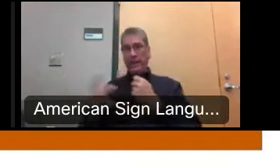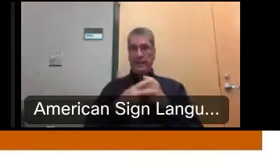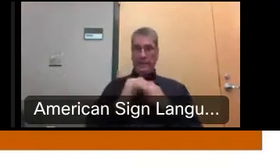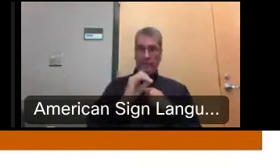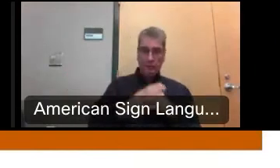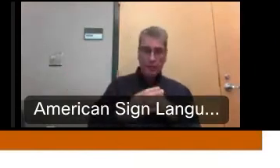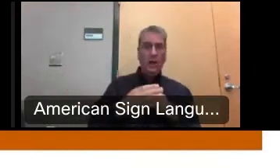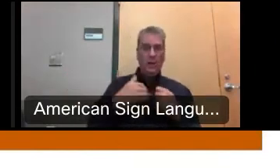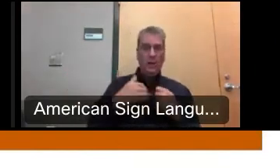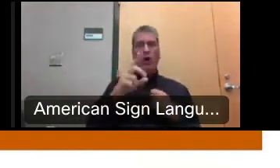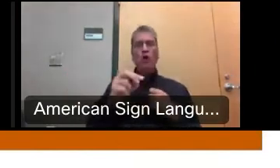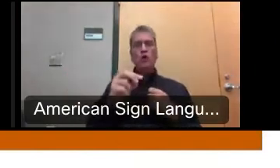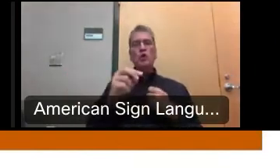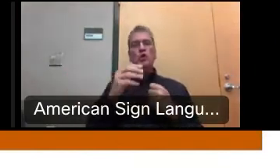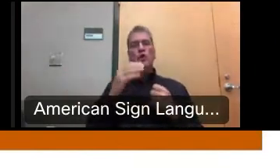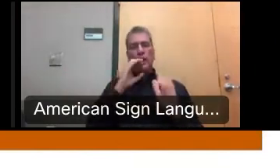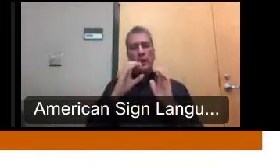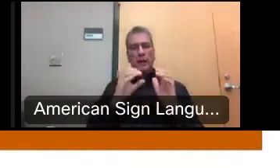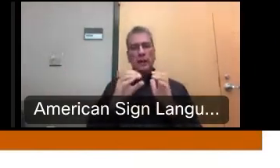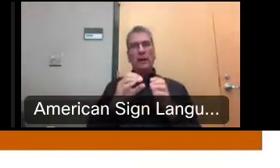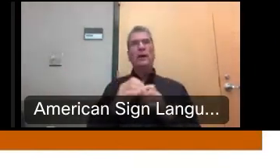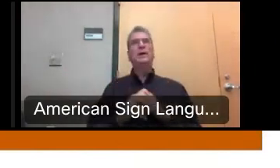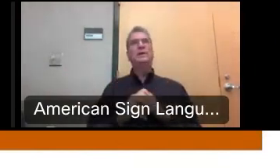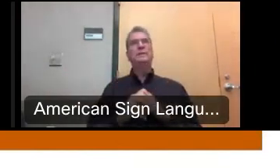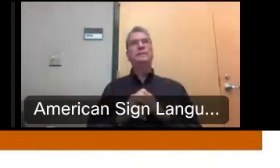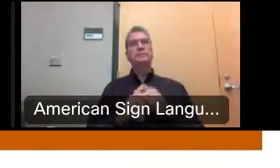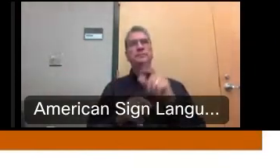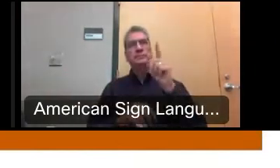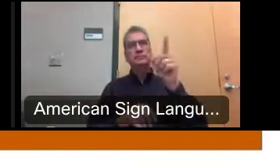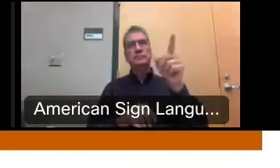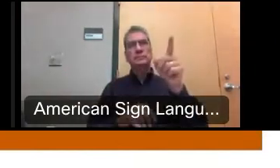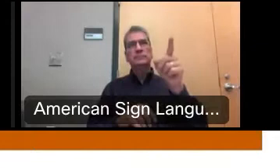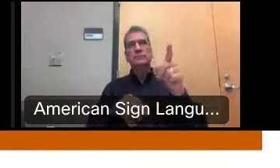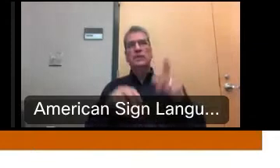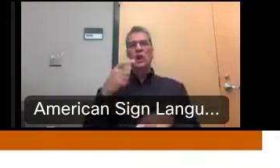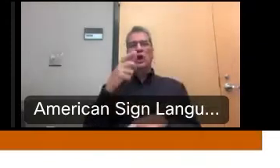And 1 of the critiques of kind of drug ads is they use emotional appeals to drive someone